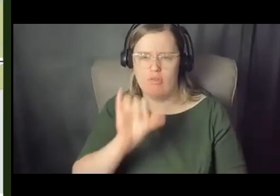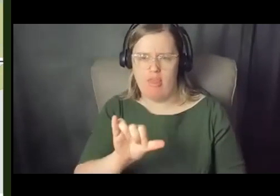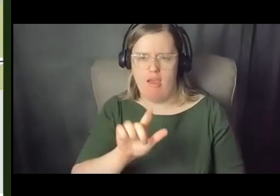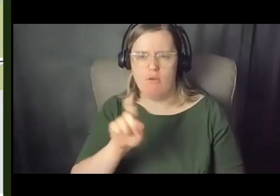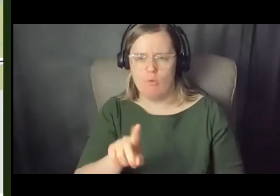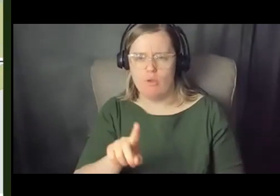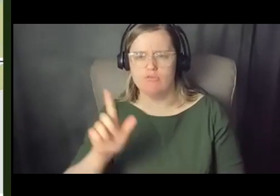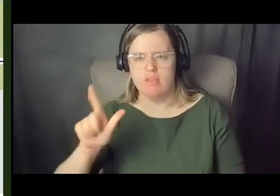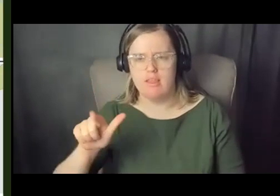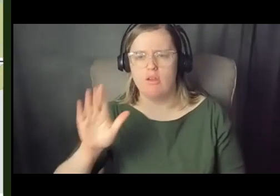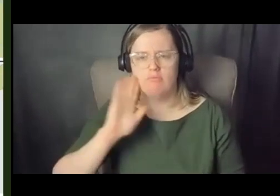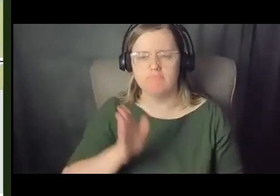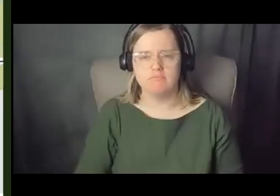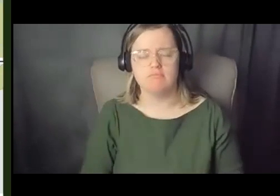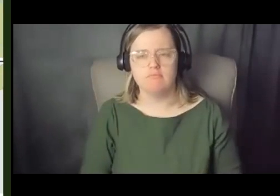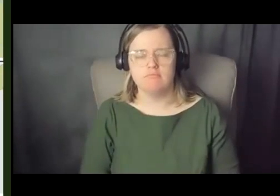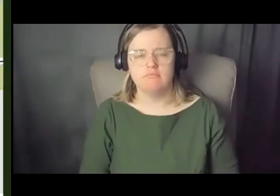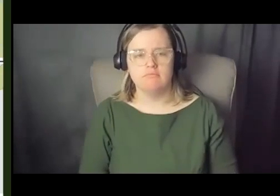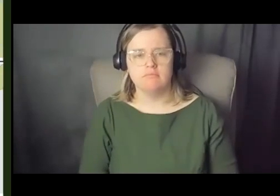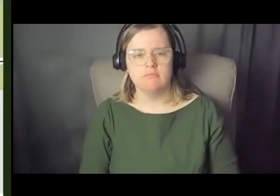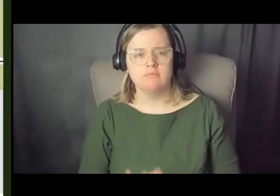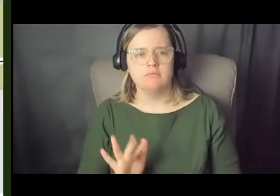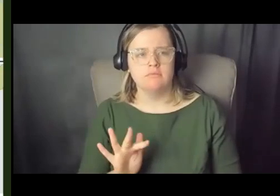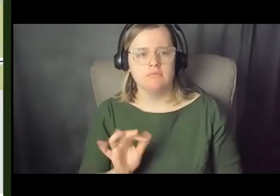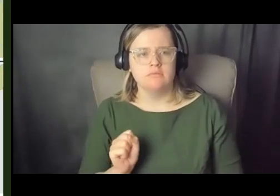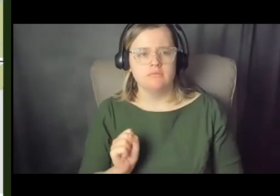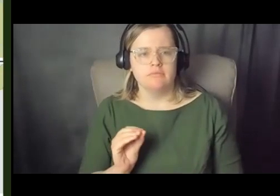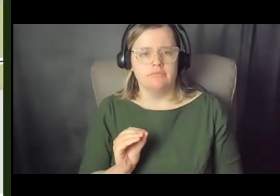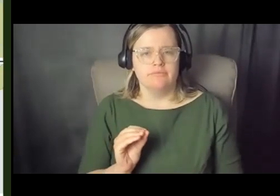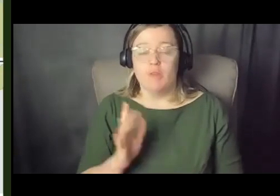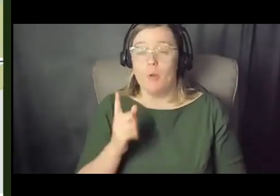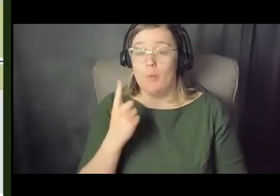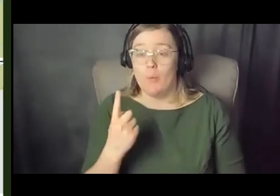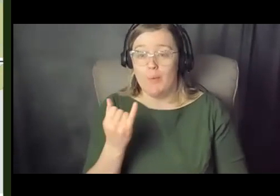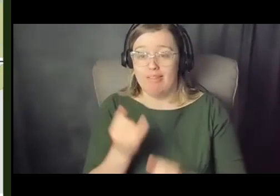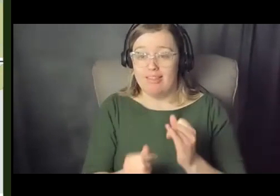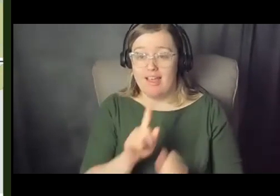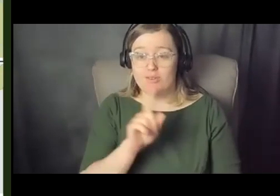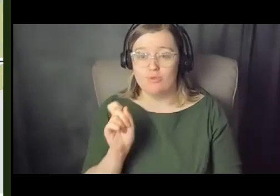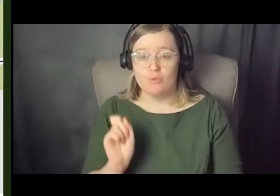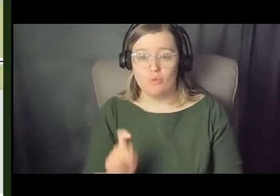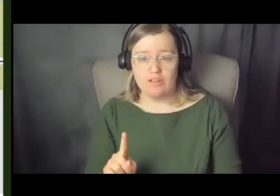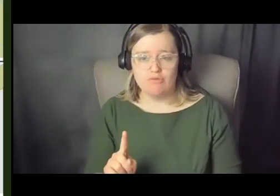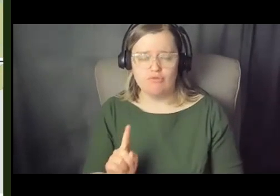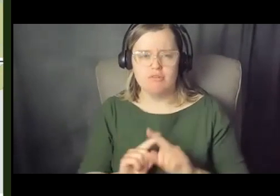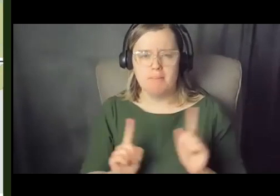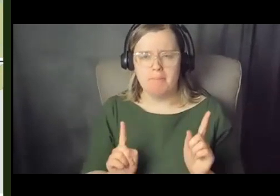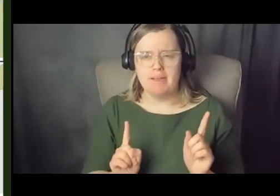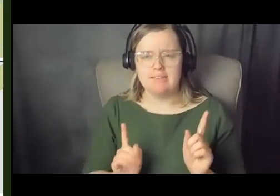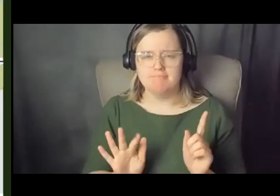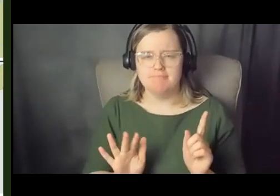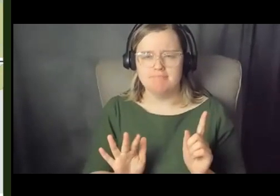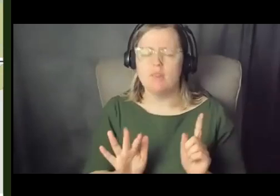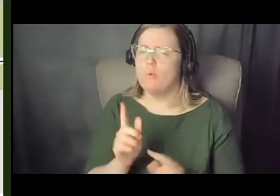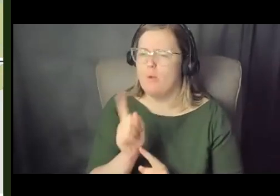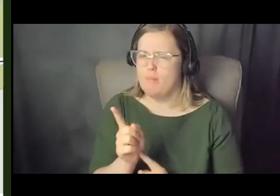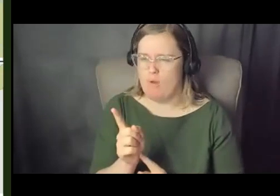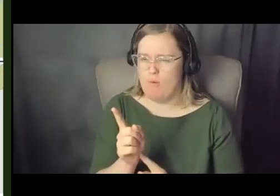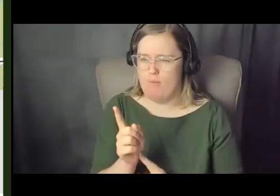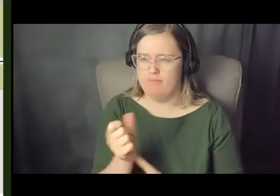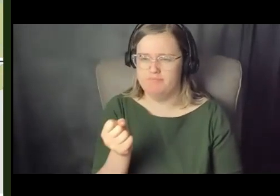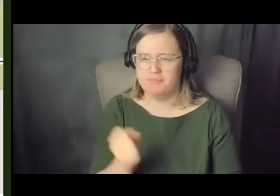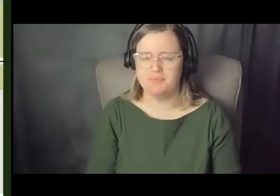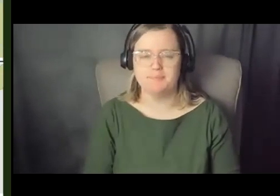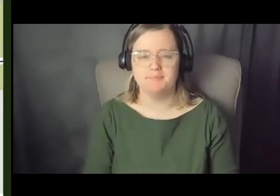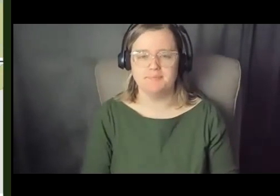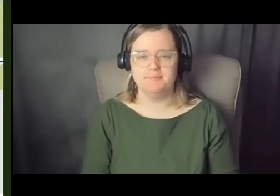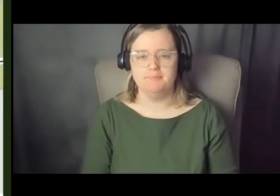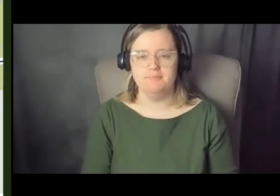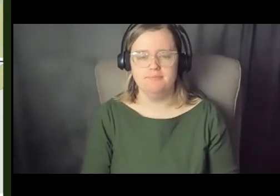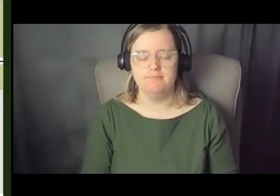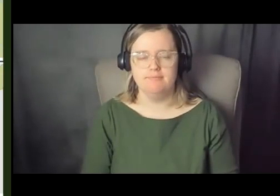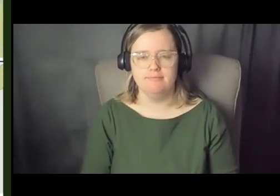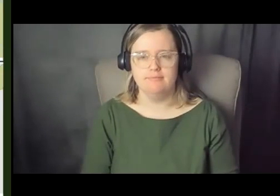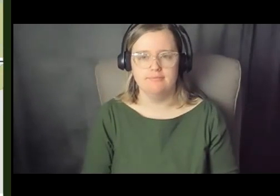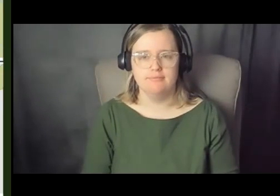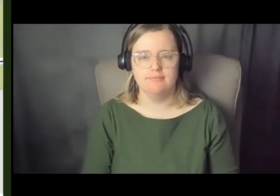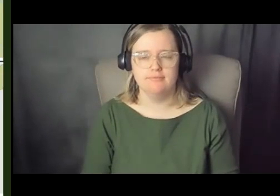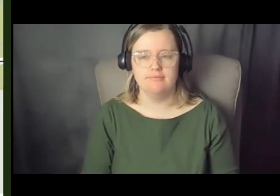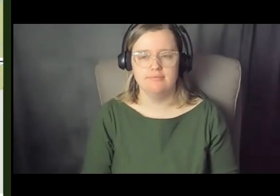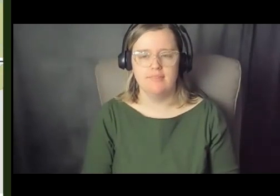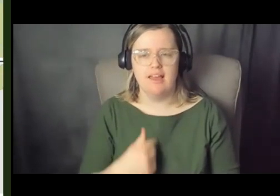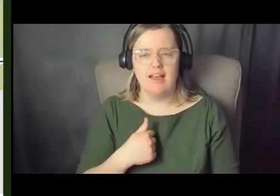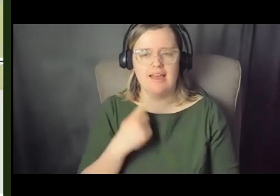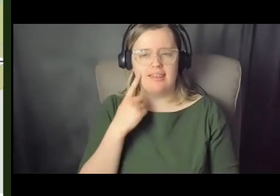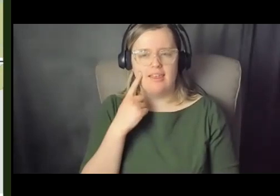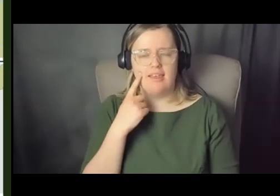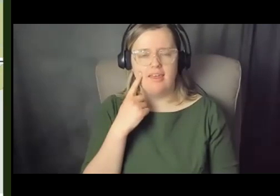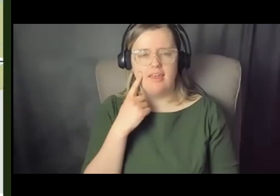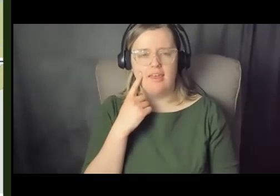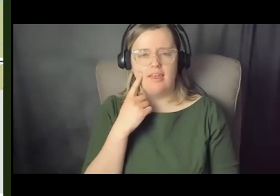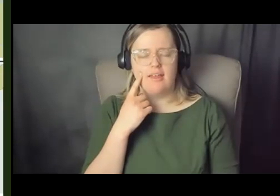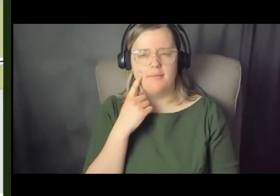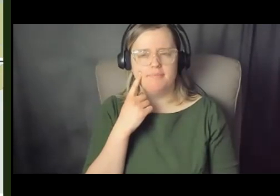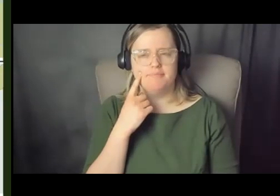So we have one last question but give me one moment I think that